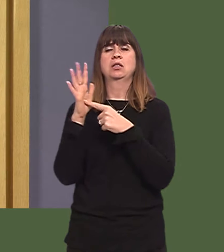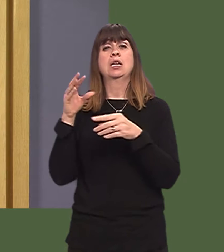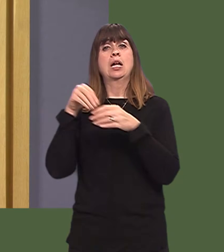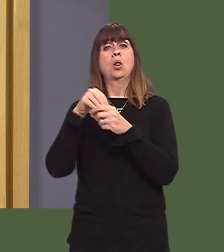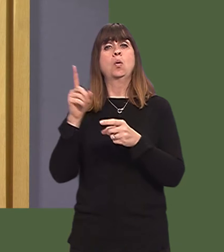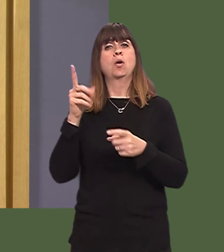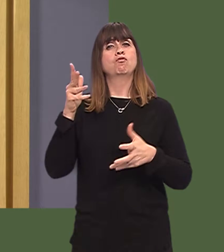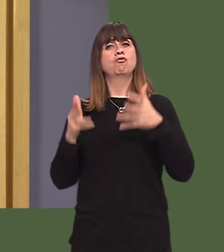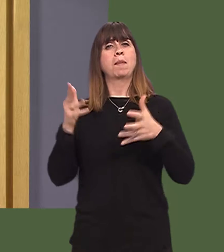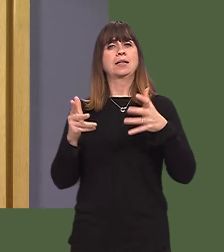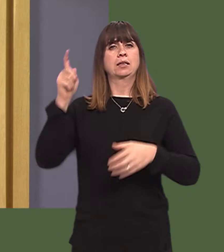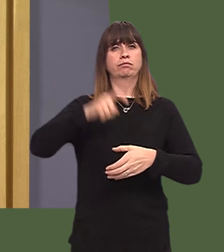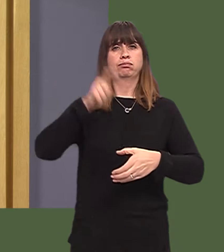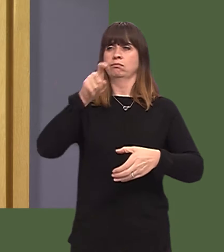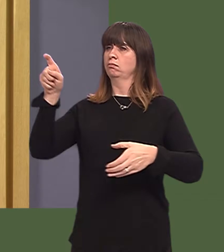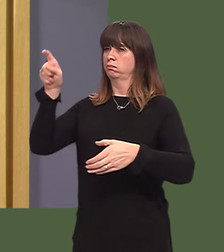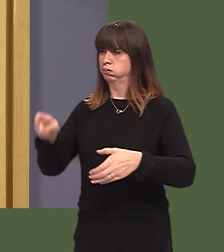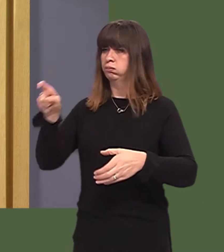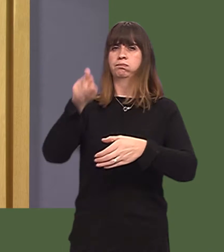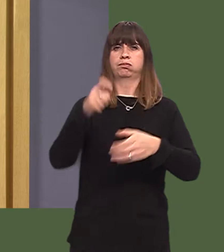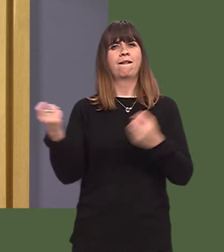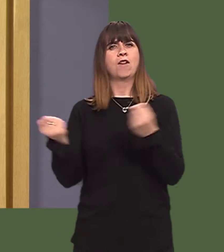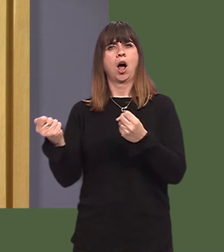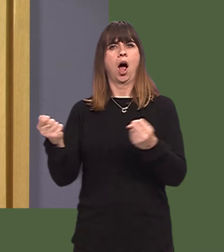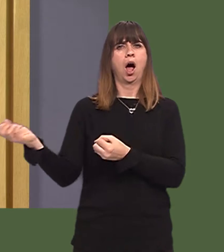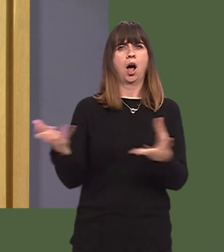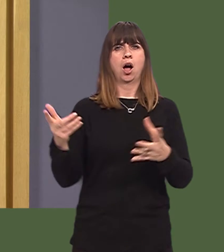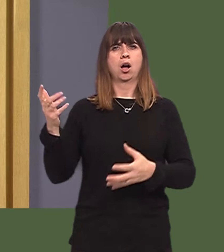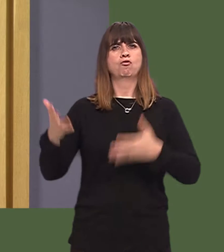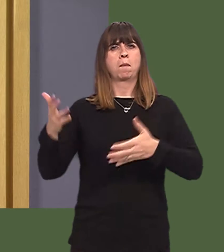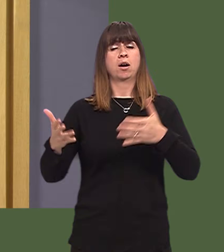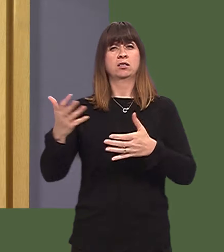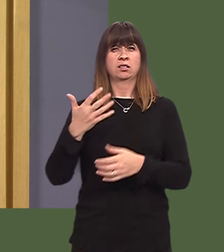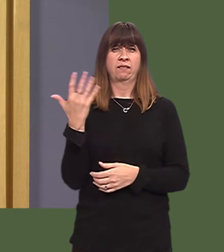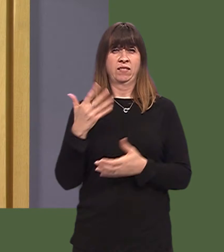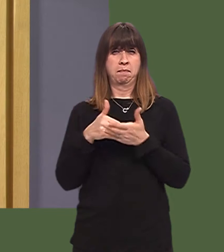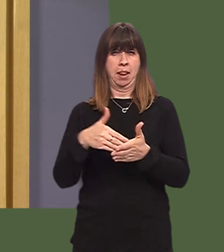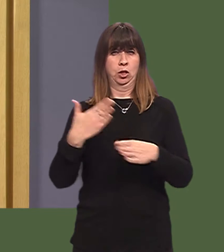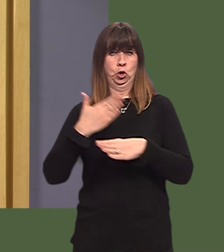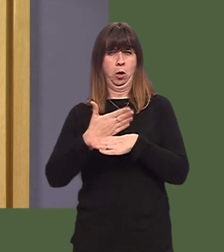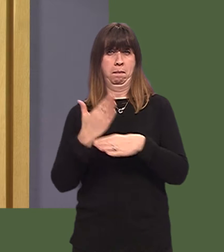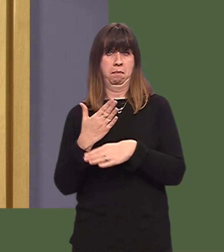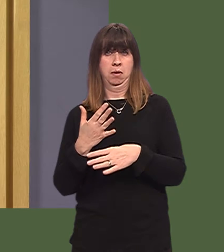robotics and automation. The Bank of England has estimated that there are 15 million jobs across the UK at risk